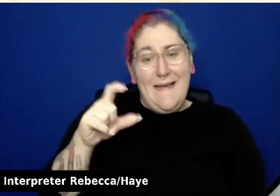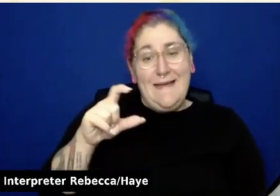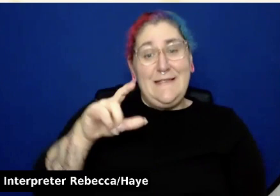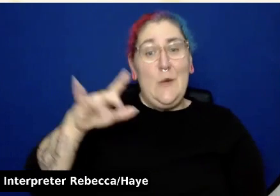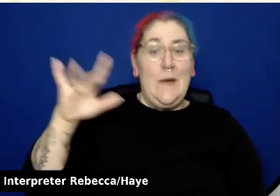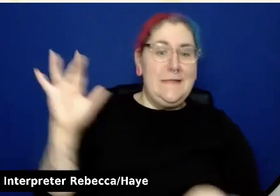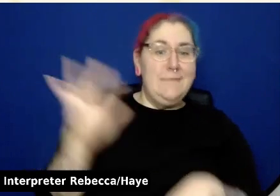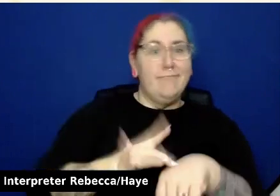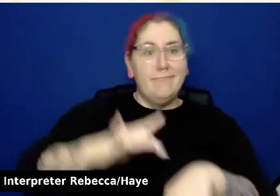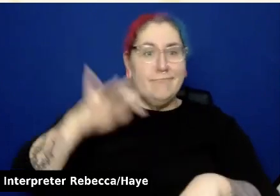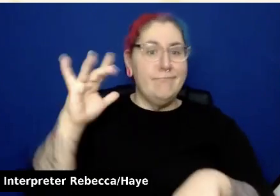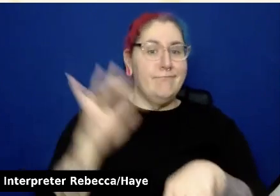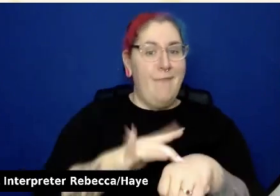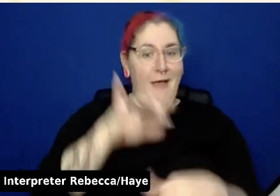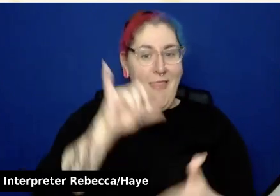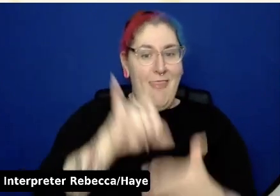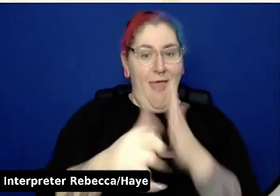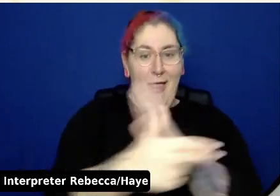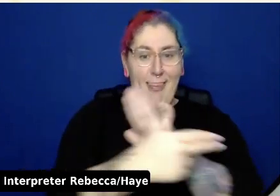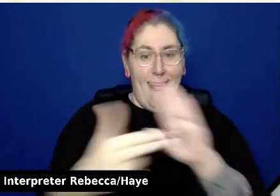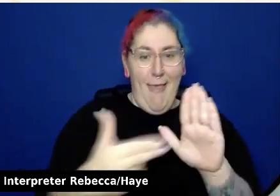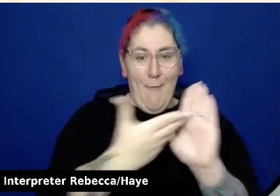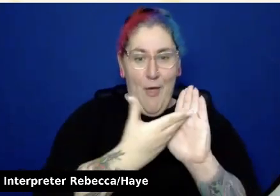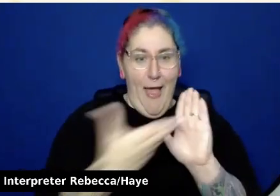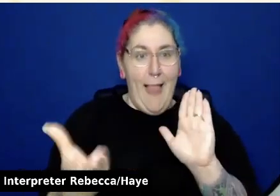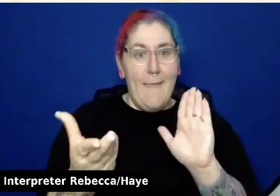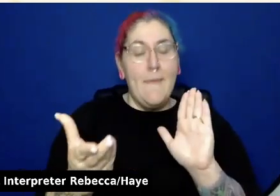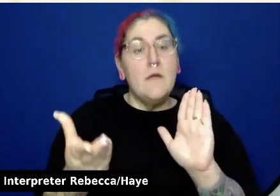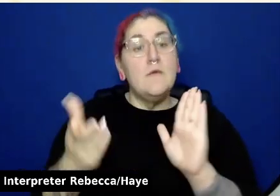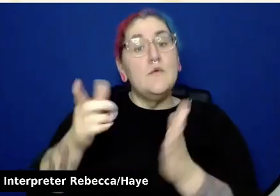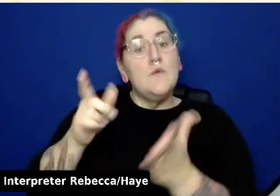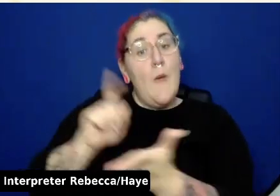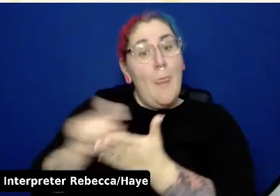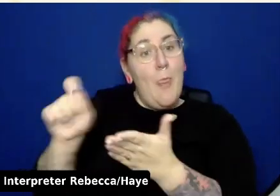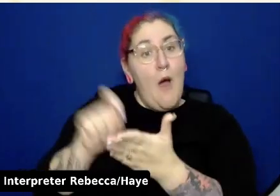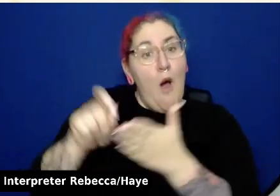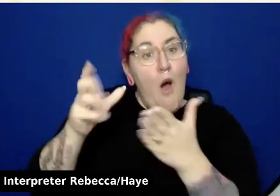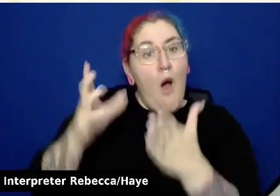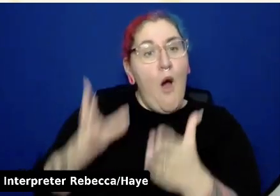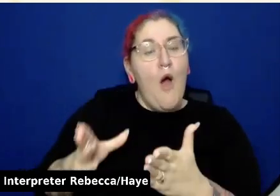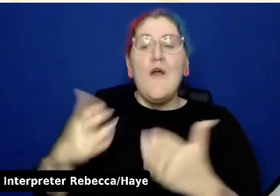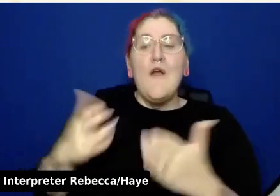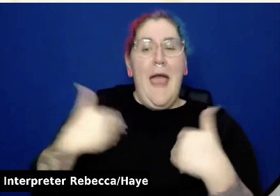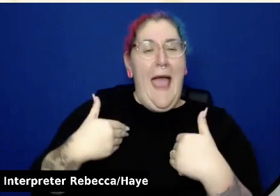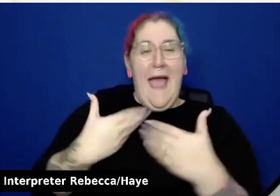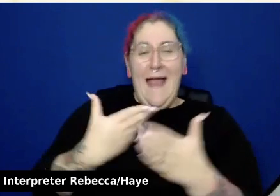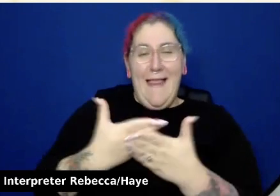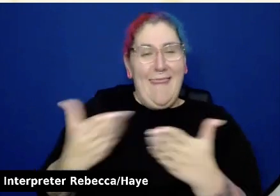The author had added unnecessary ARIA attributes on the elements,